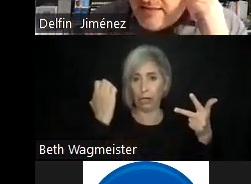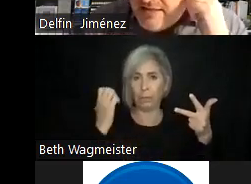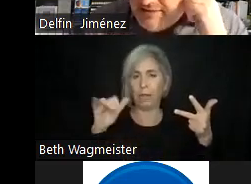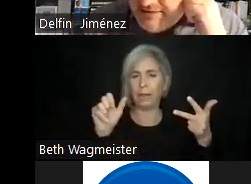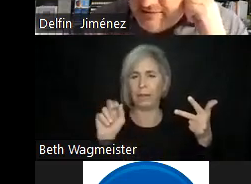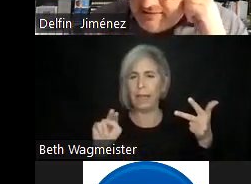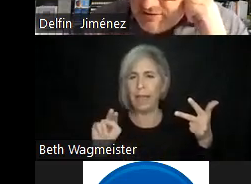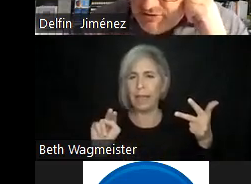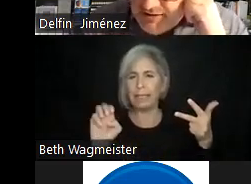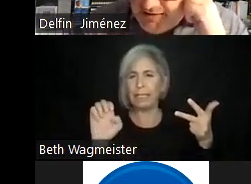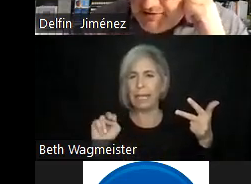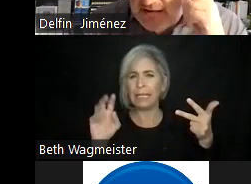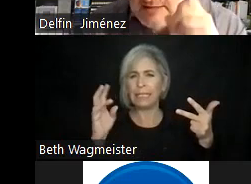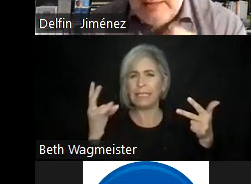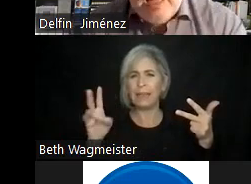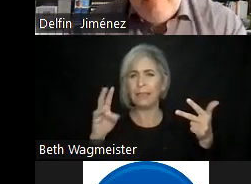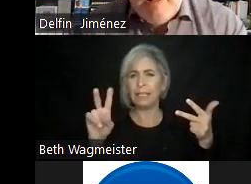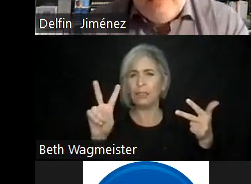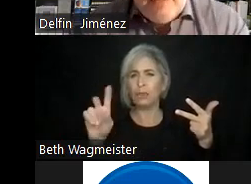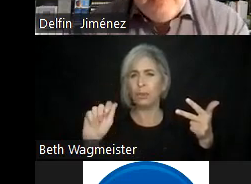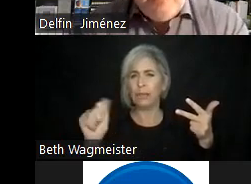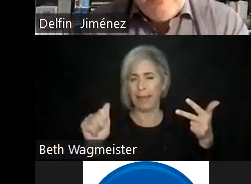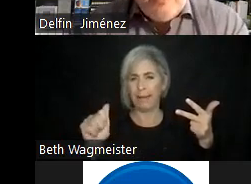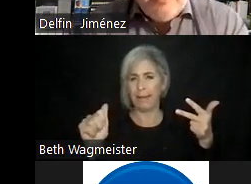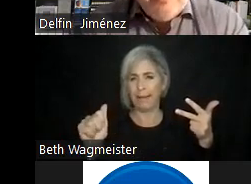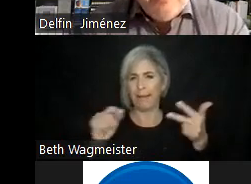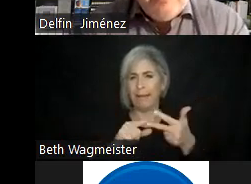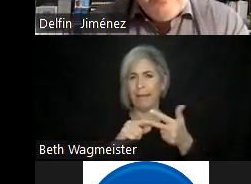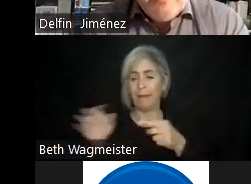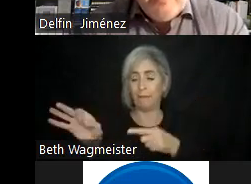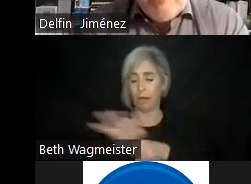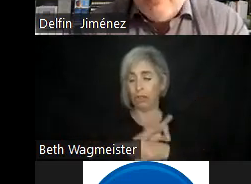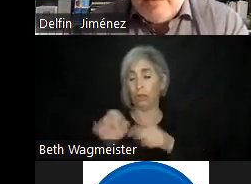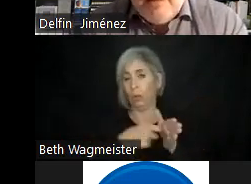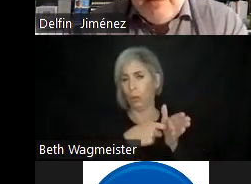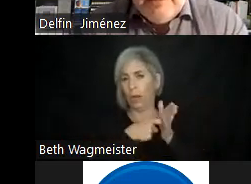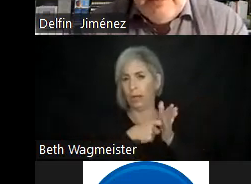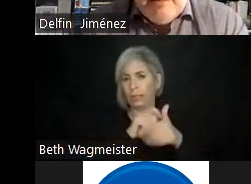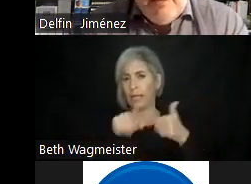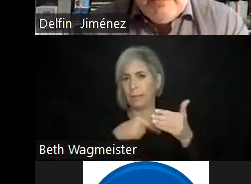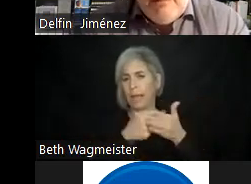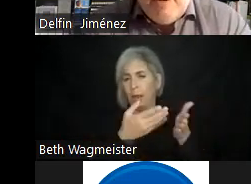17210 about functional requirements about accessibility in the built environment.